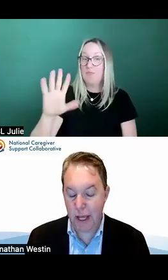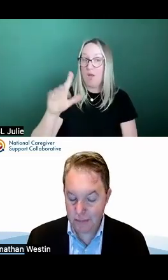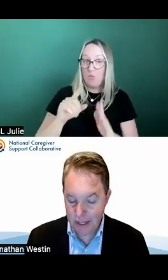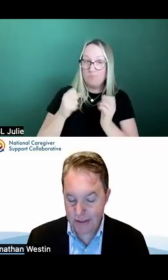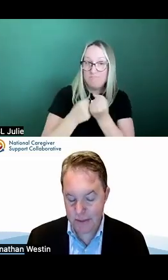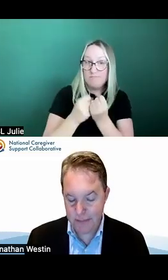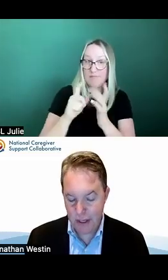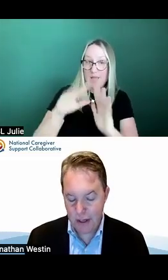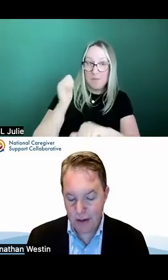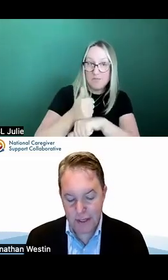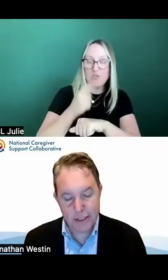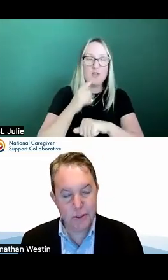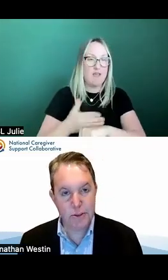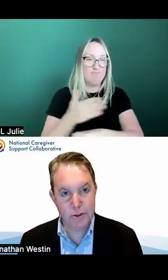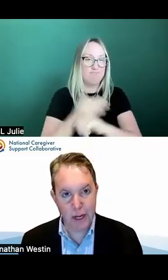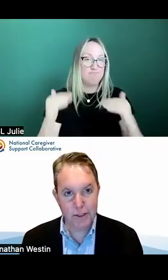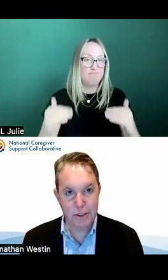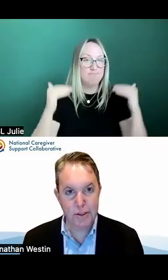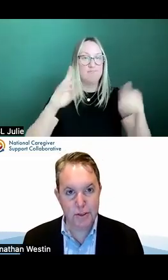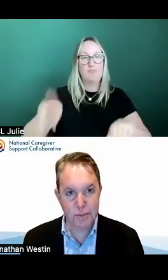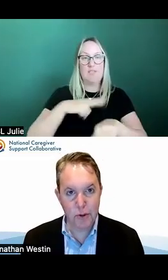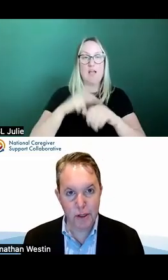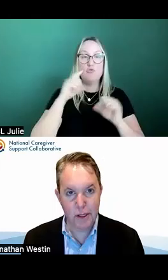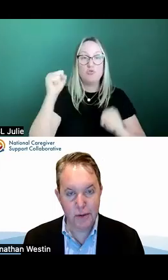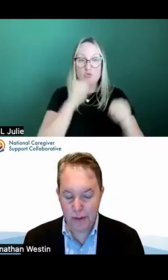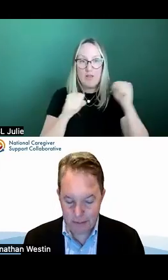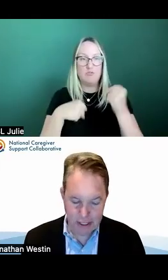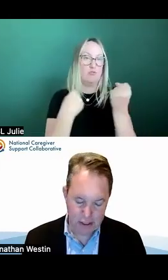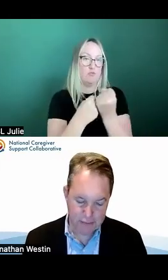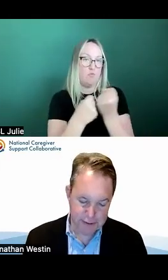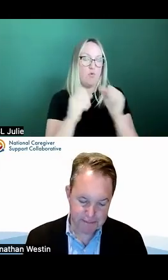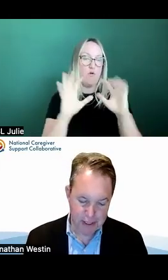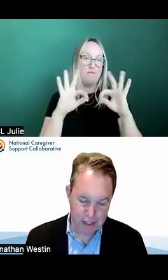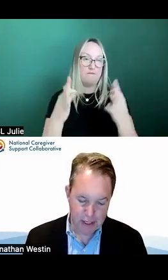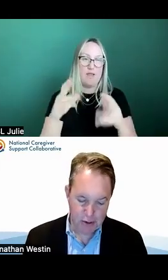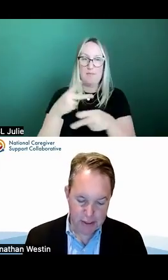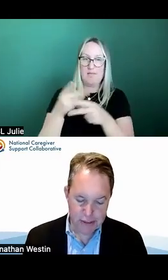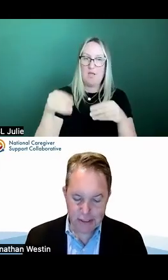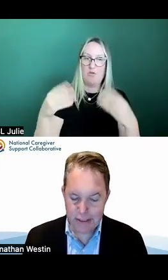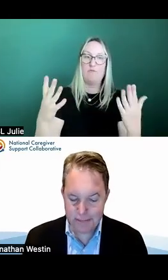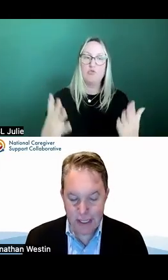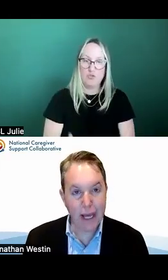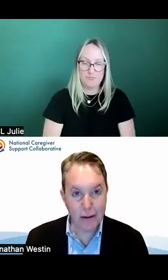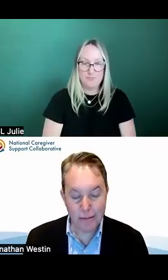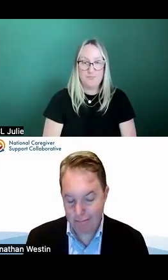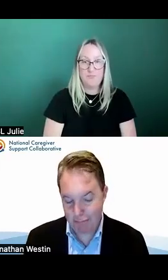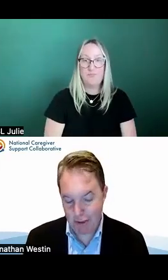and advancement of the National Strategy to support family caregivers. Grantee and TACC